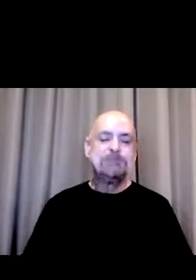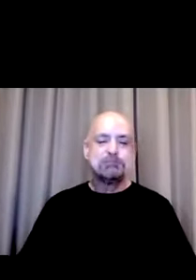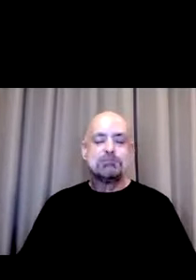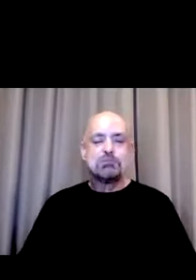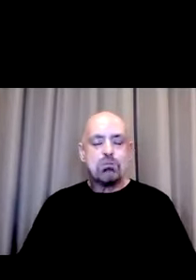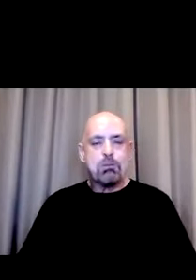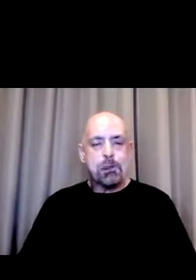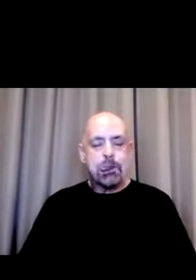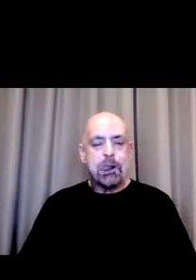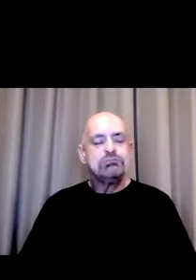the centuries. In her book